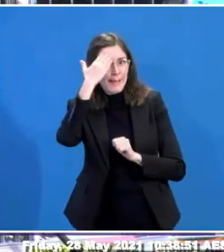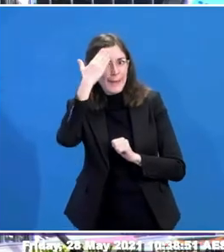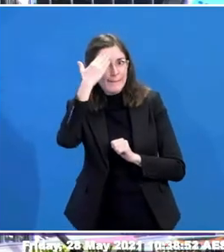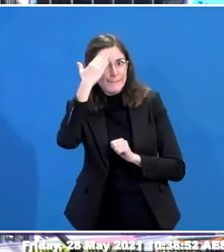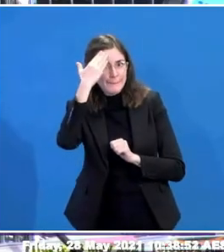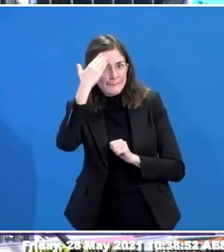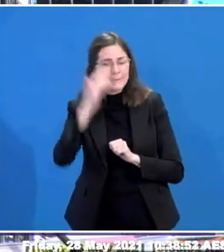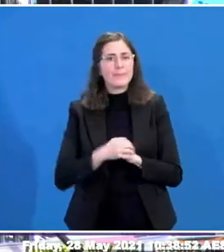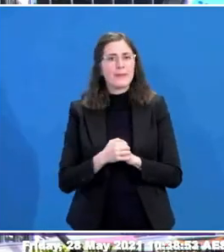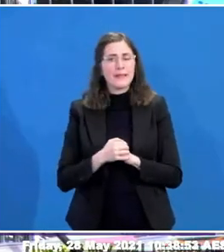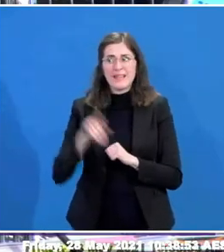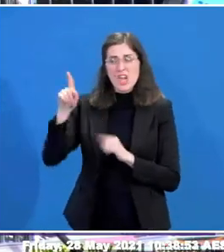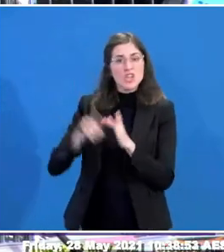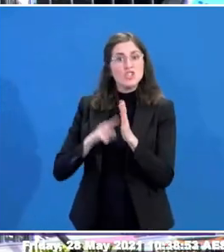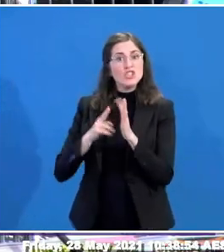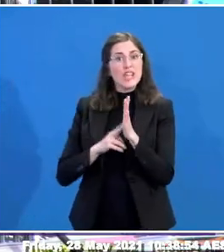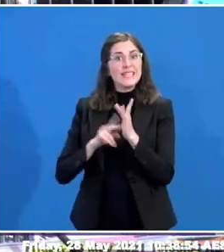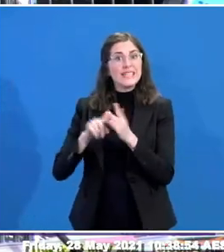lack trust. She says that: